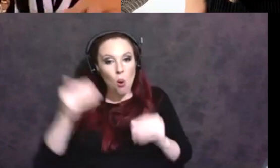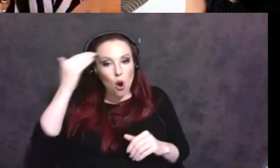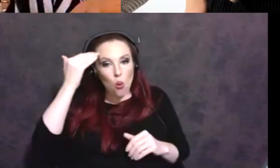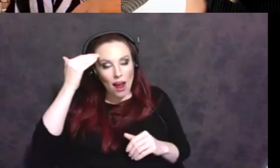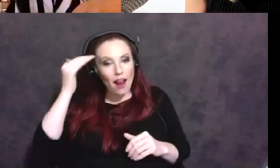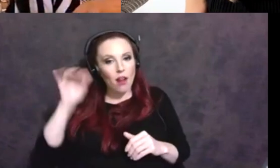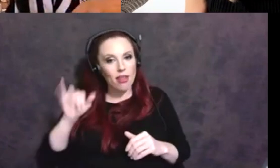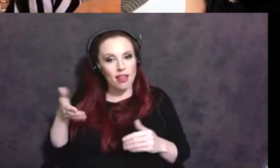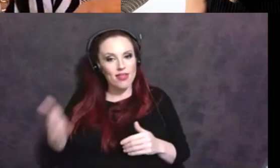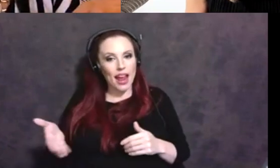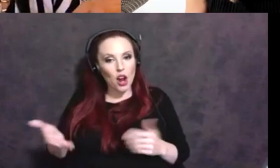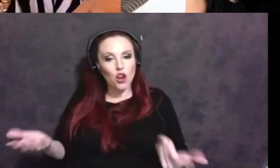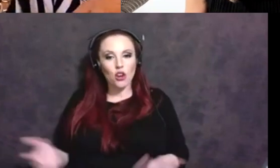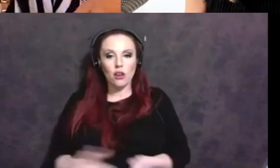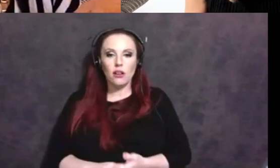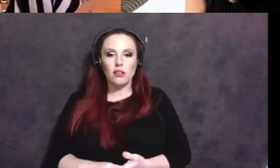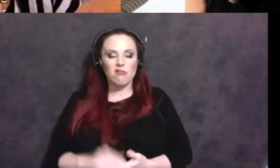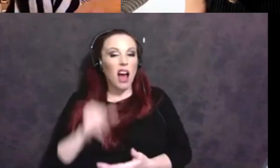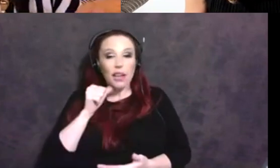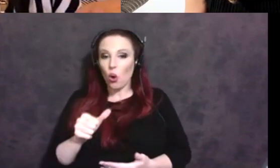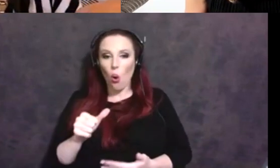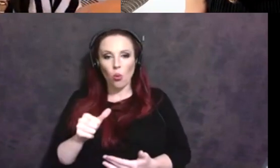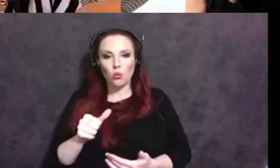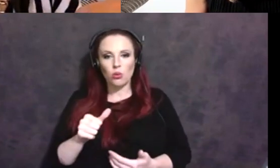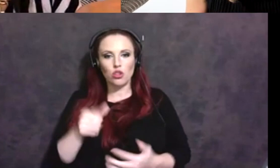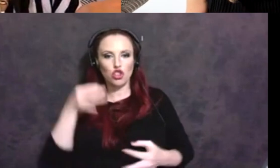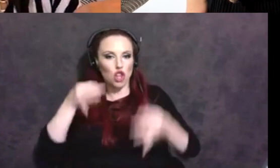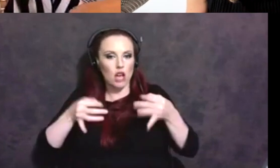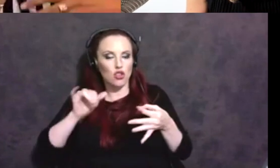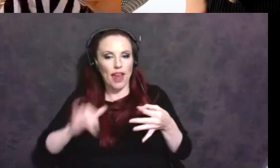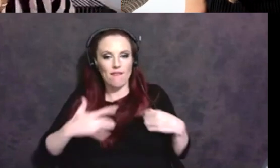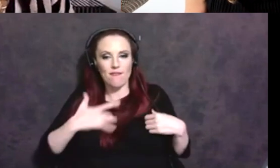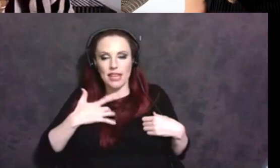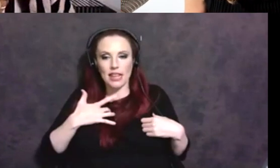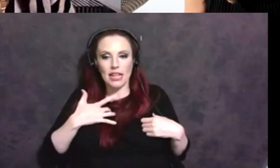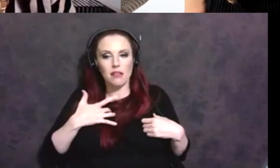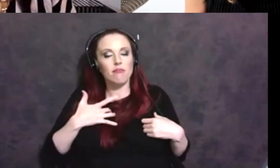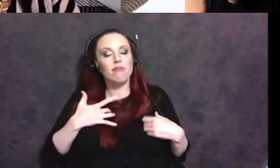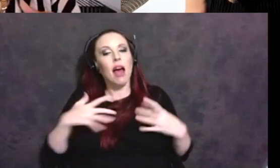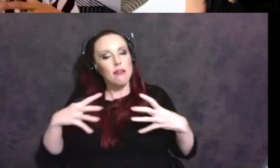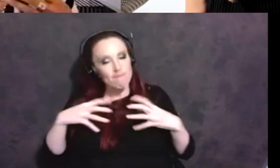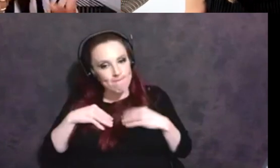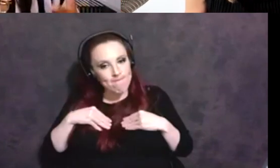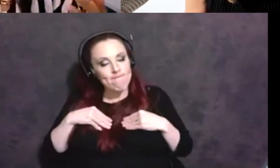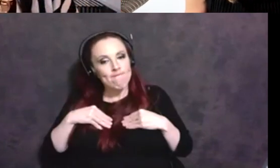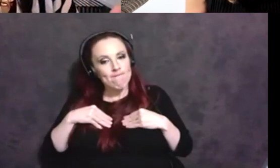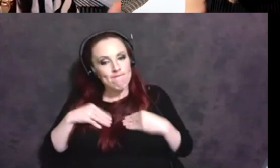from, why it is here, and more importantly because I am tuned into it and more aware